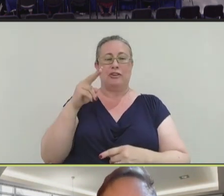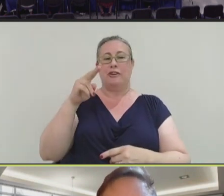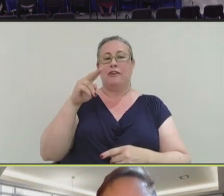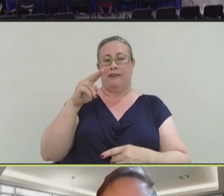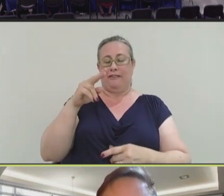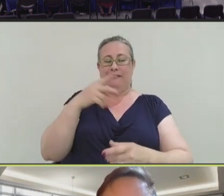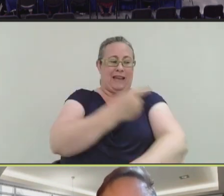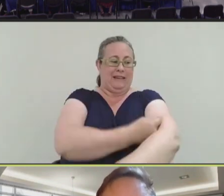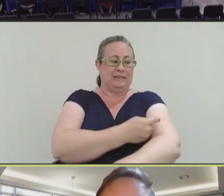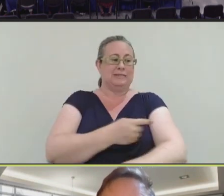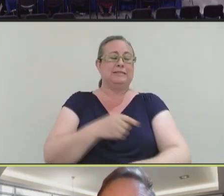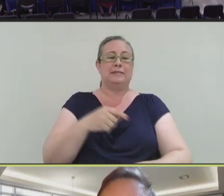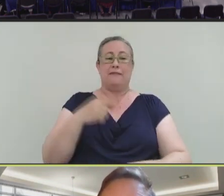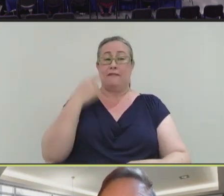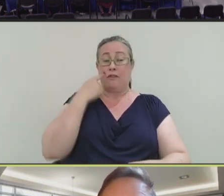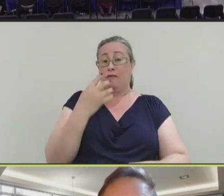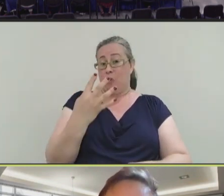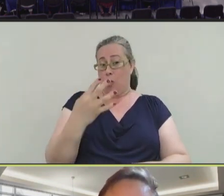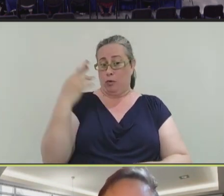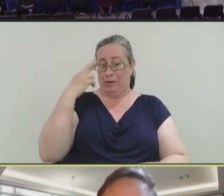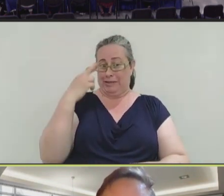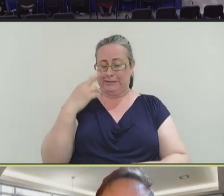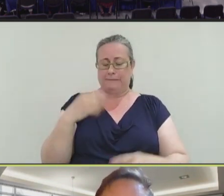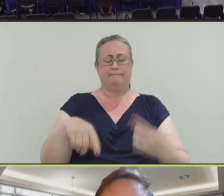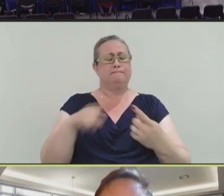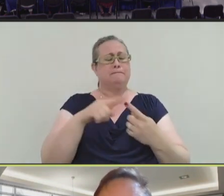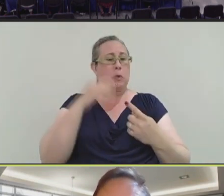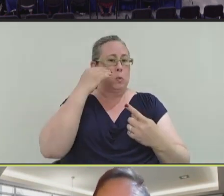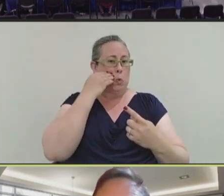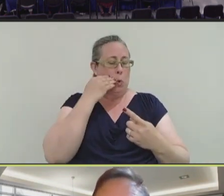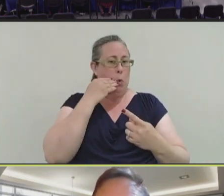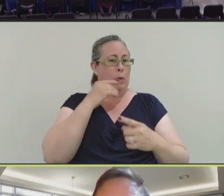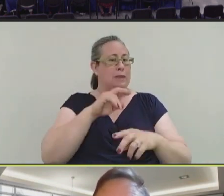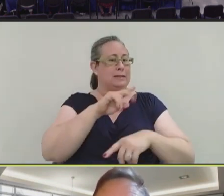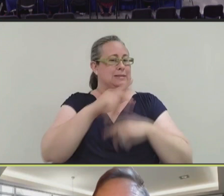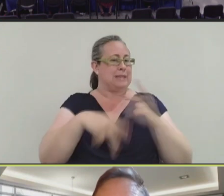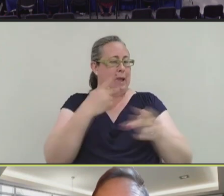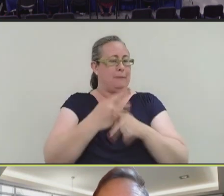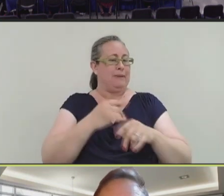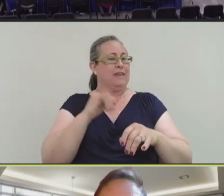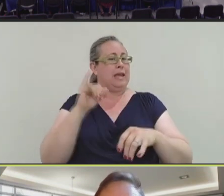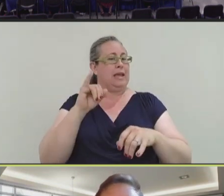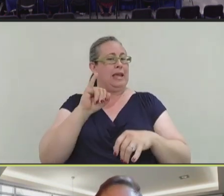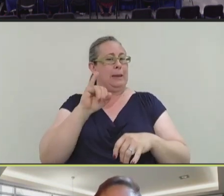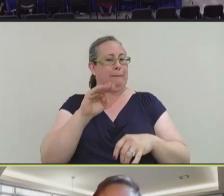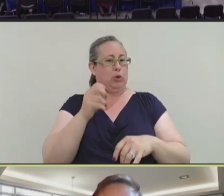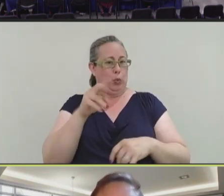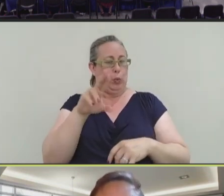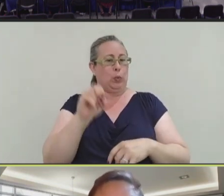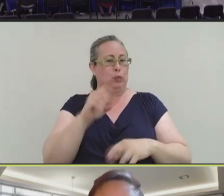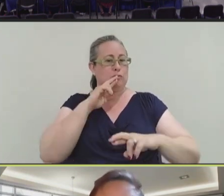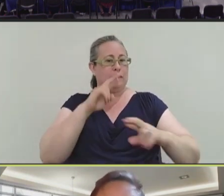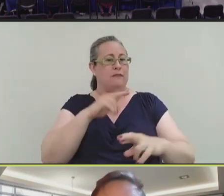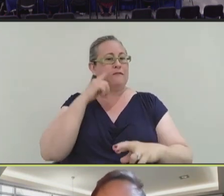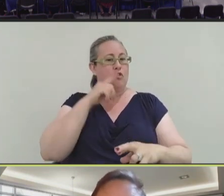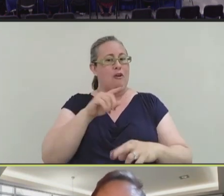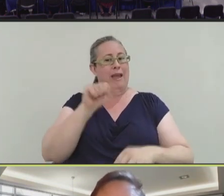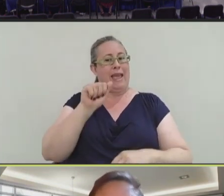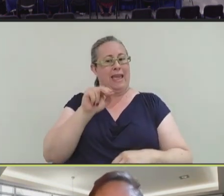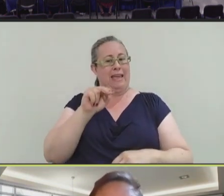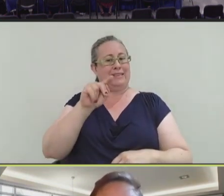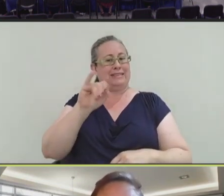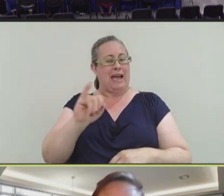reasons. First, we know the type of immune response we need to have an anti-cancer effect,